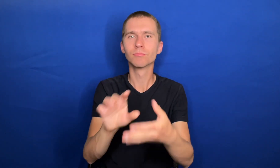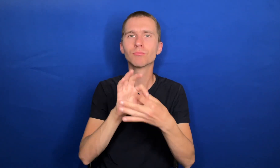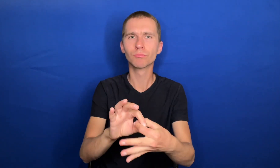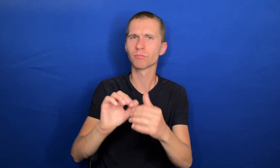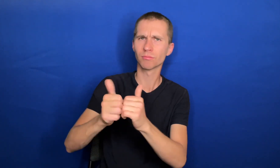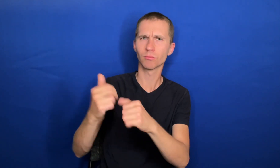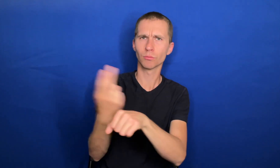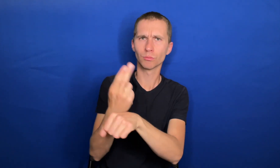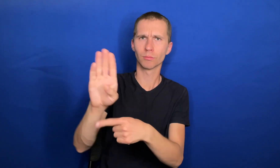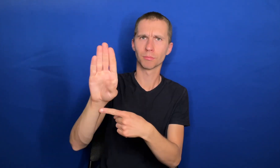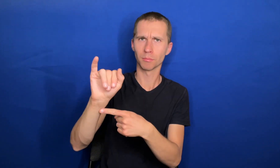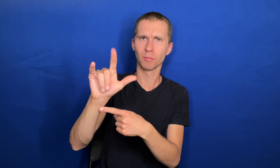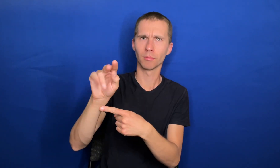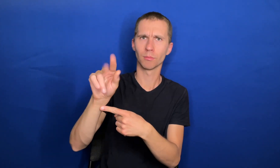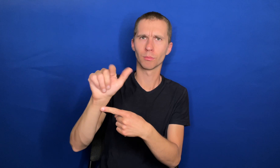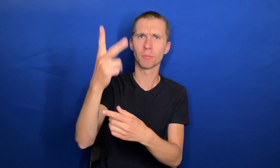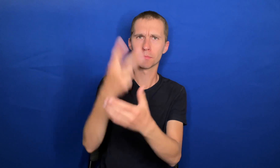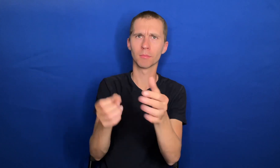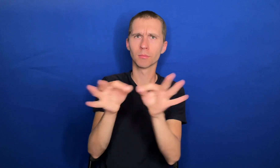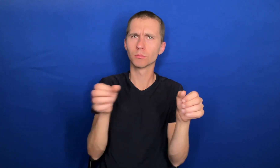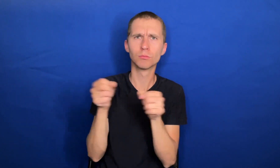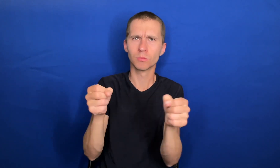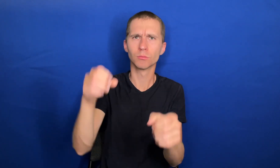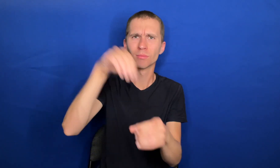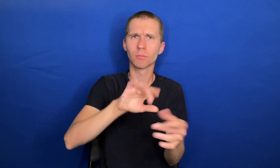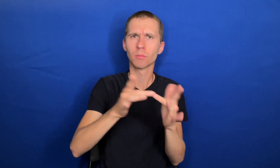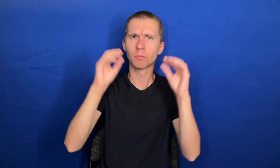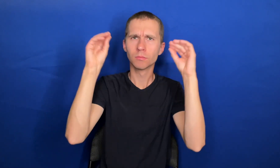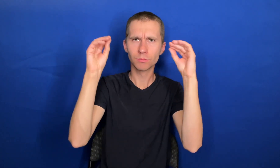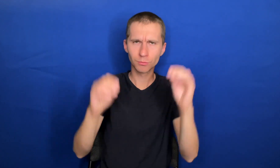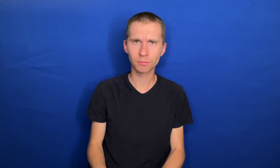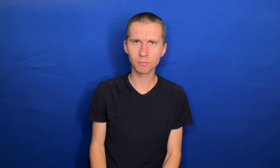The title is "How to Use a Bilingual Strategy in Online Teaching".